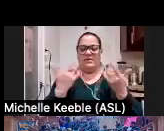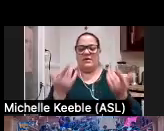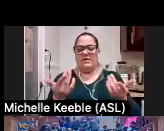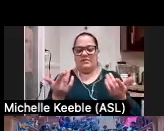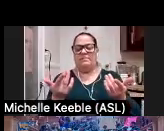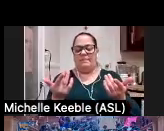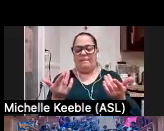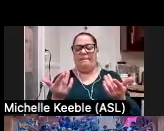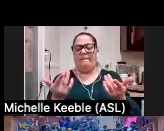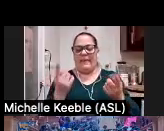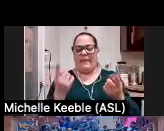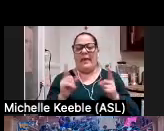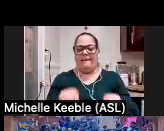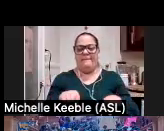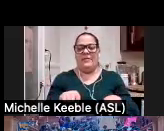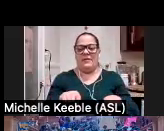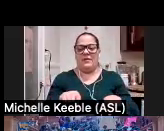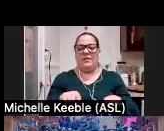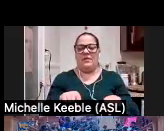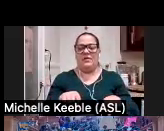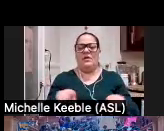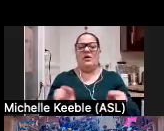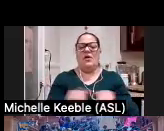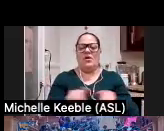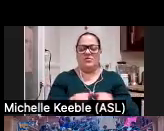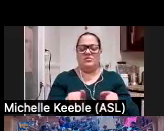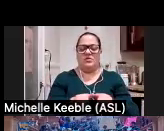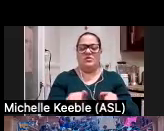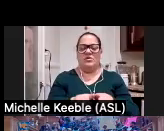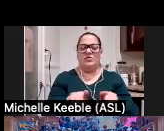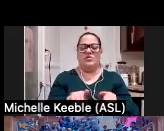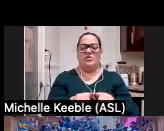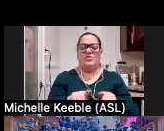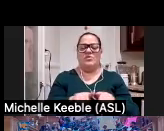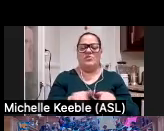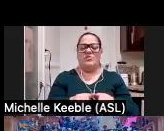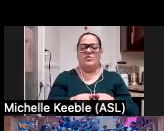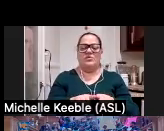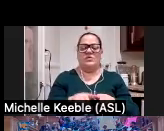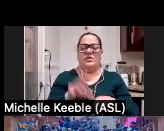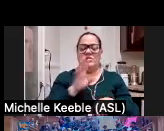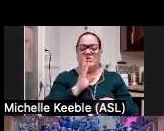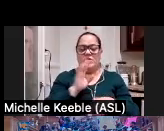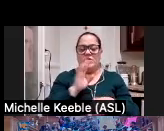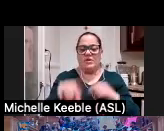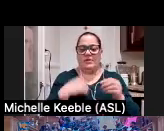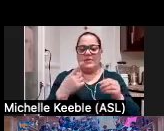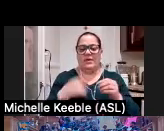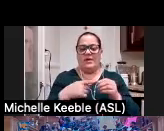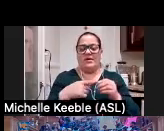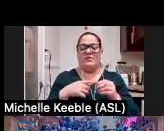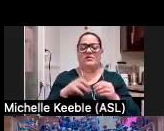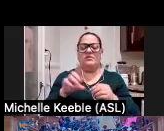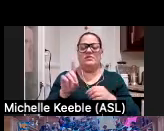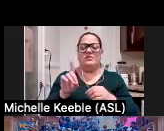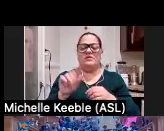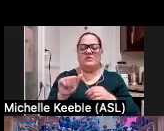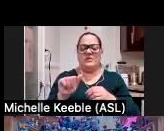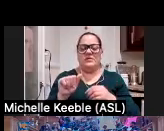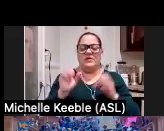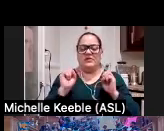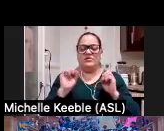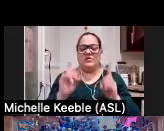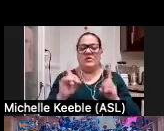event that happened. Um, as well as documentaries that speak on disability and education. Um, and